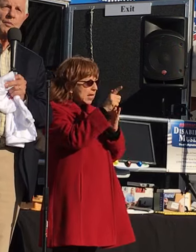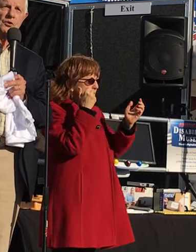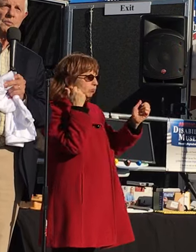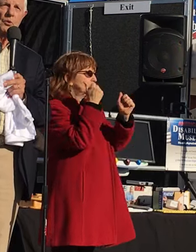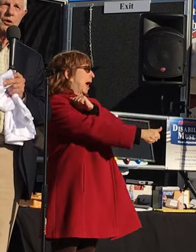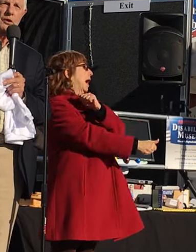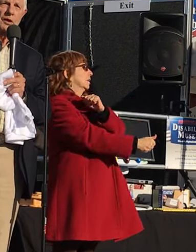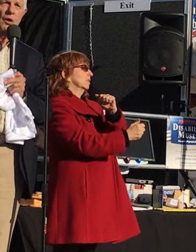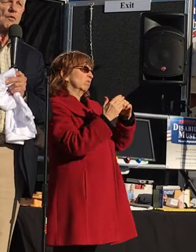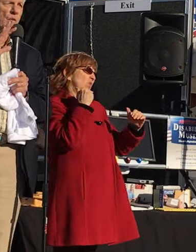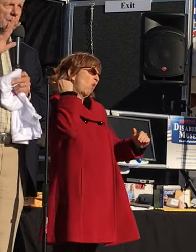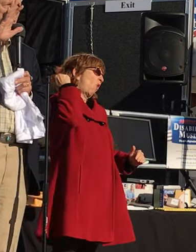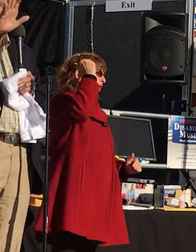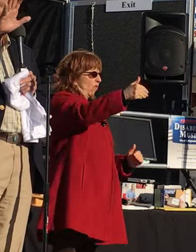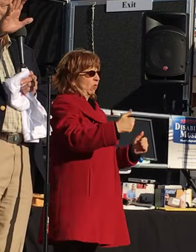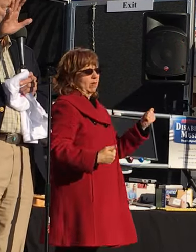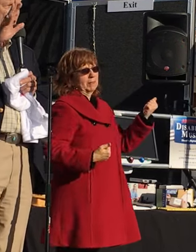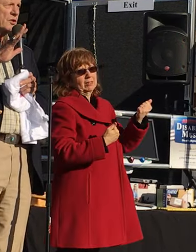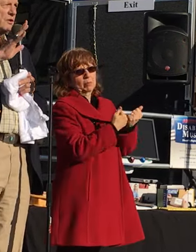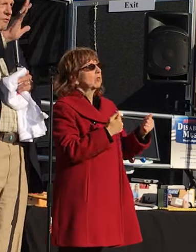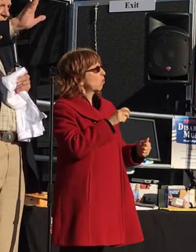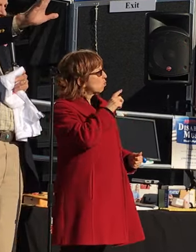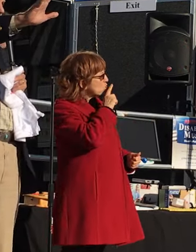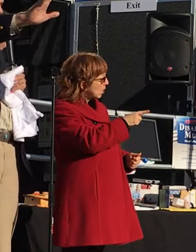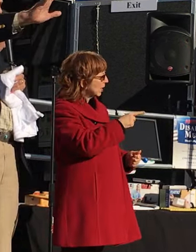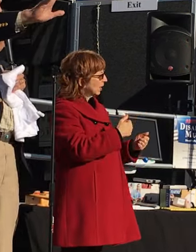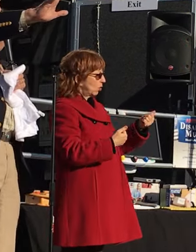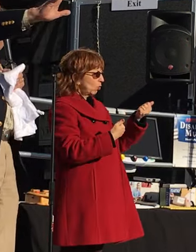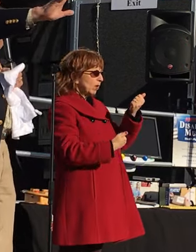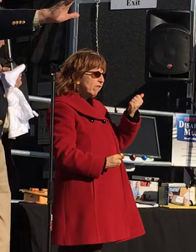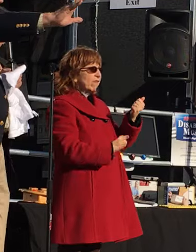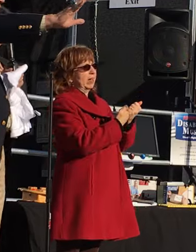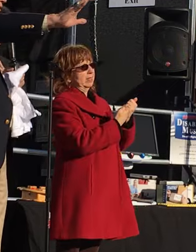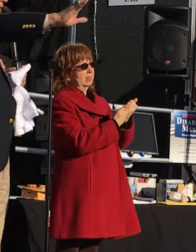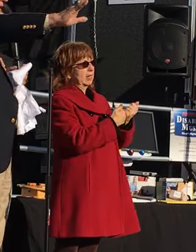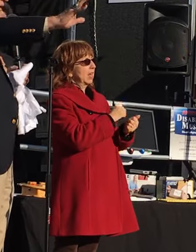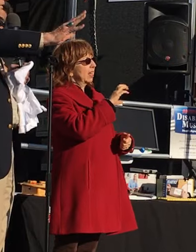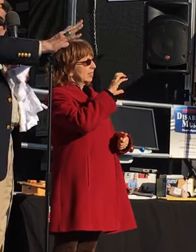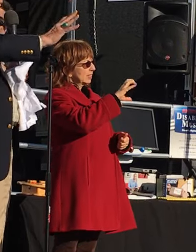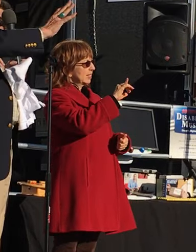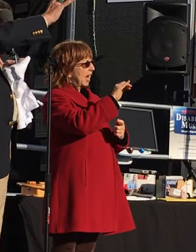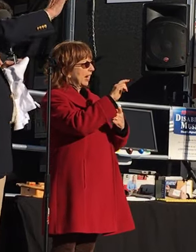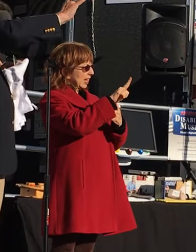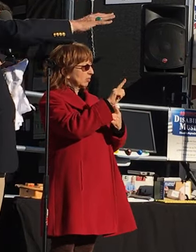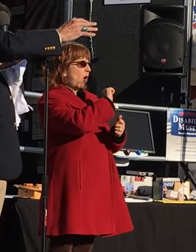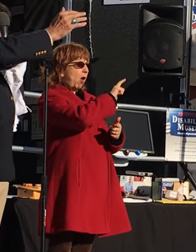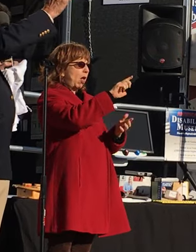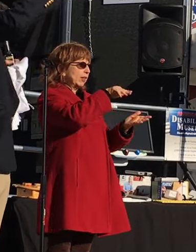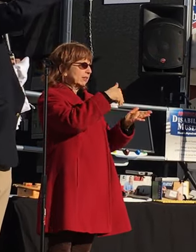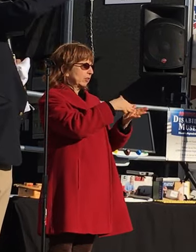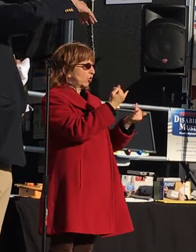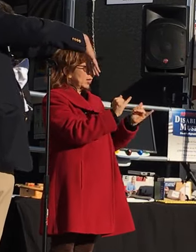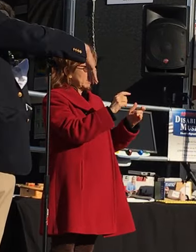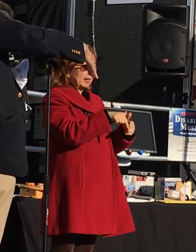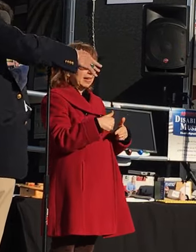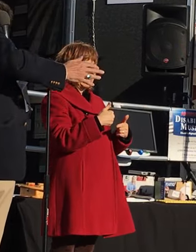goes through with overwhelming support overwhelming support so we actually funded the centers for independent living in a time when everything else had been cut so we are always very proud